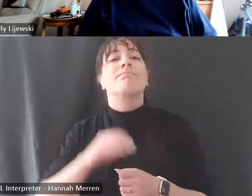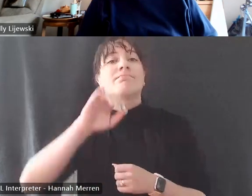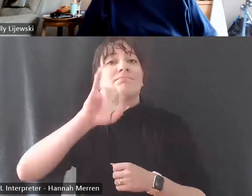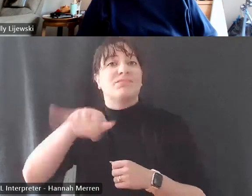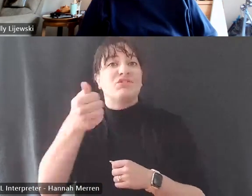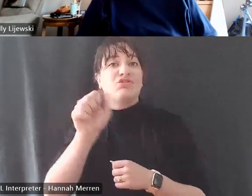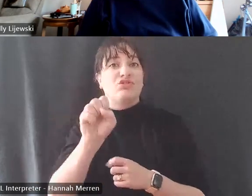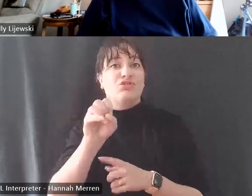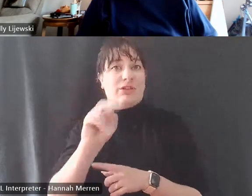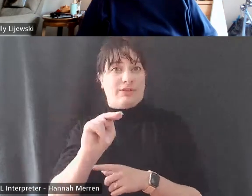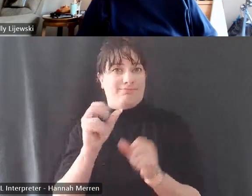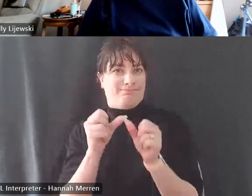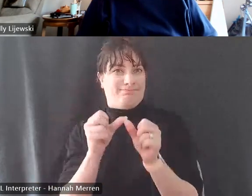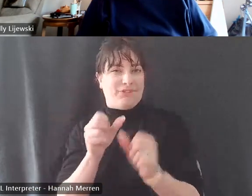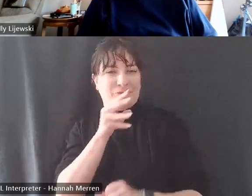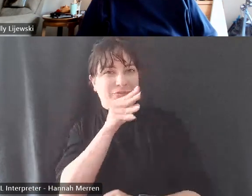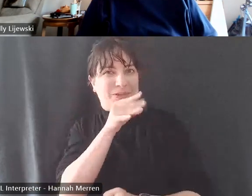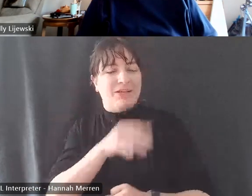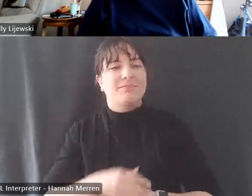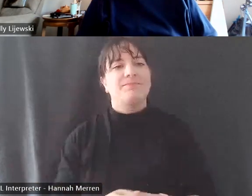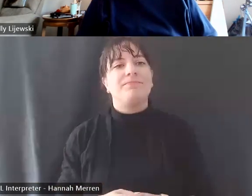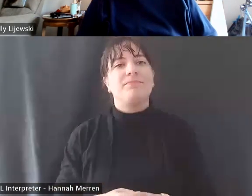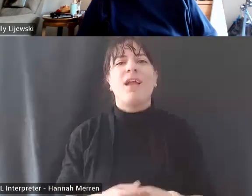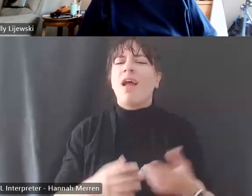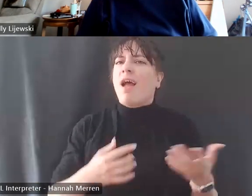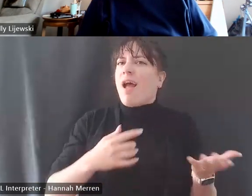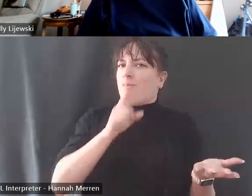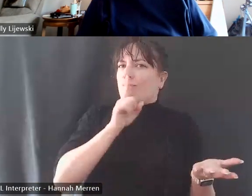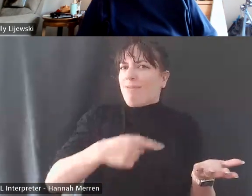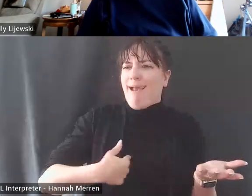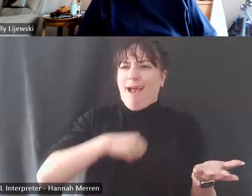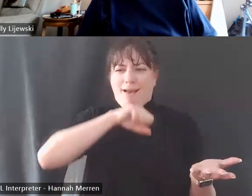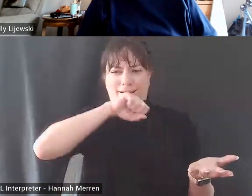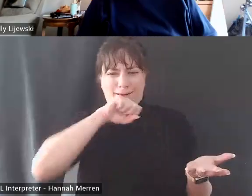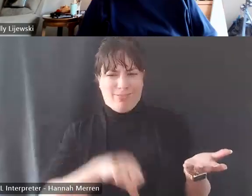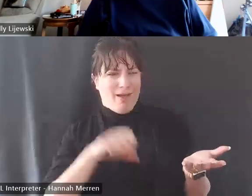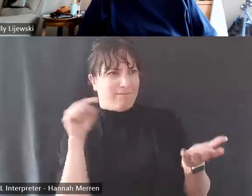of how you can write and communicate with your maps.